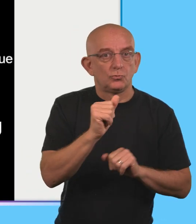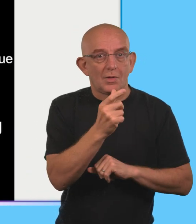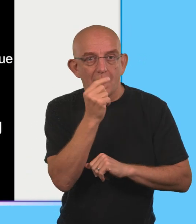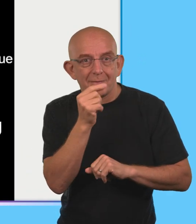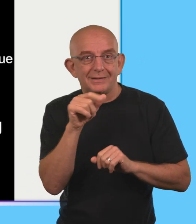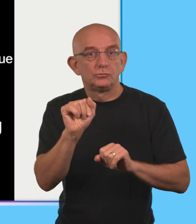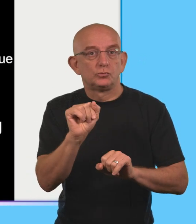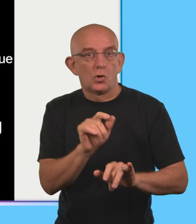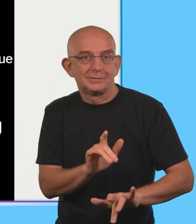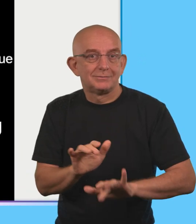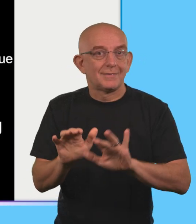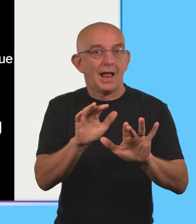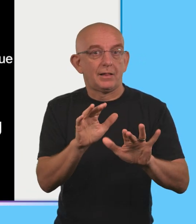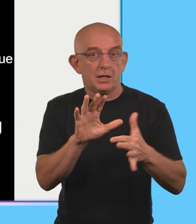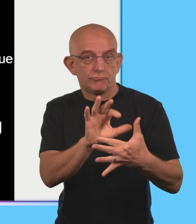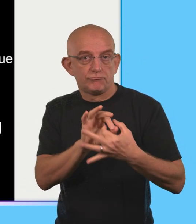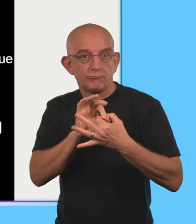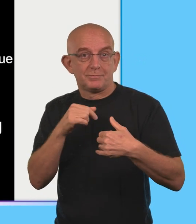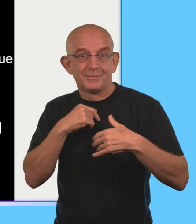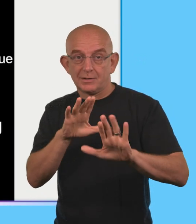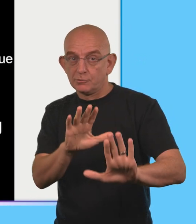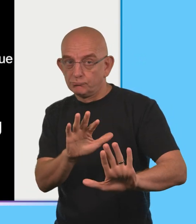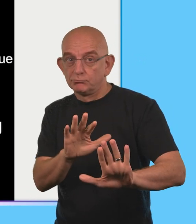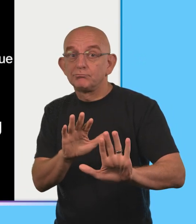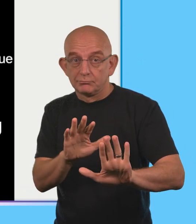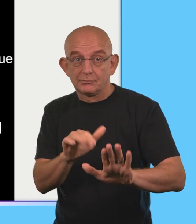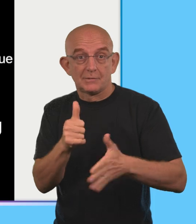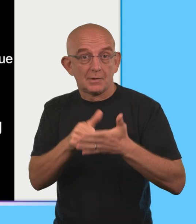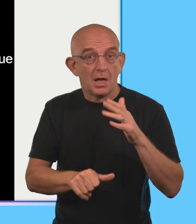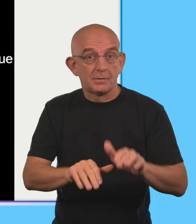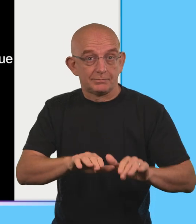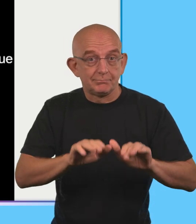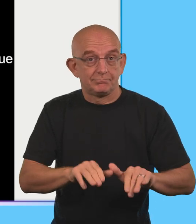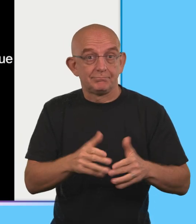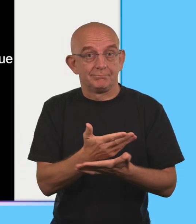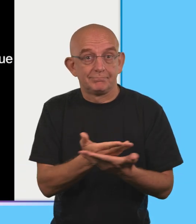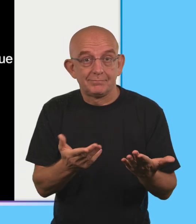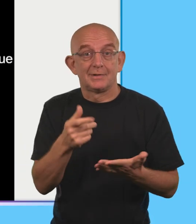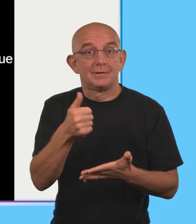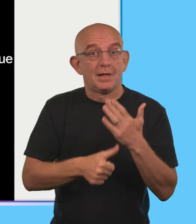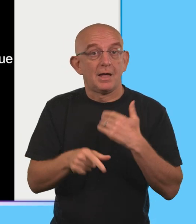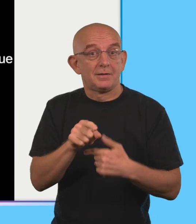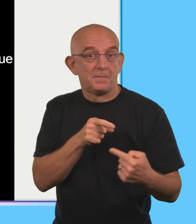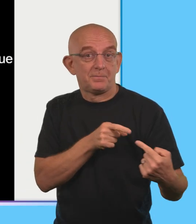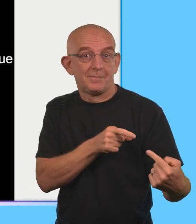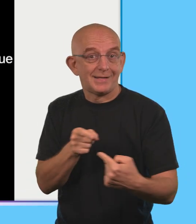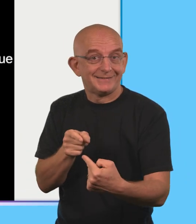Keep using your spells on me though. Kineto! Press space to start the battle.